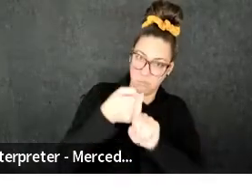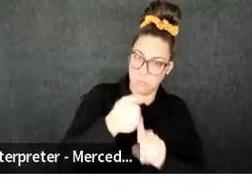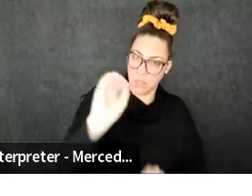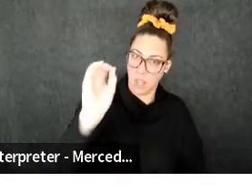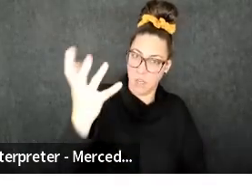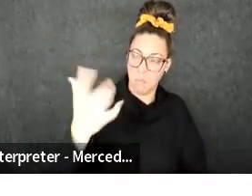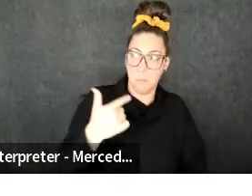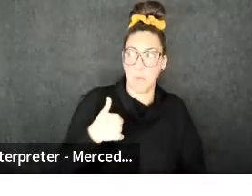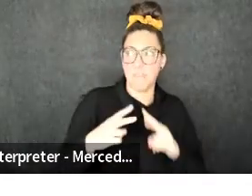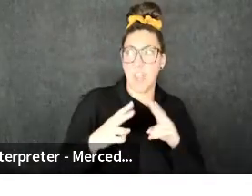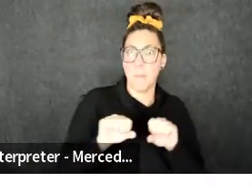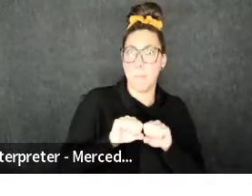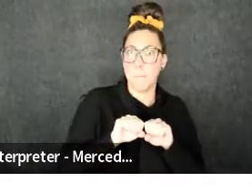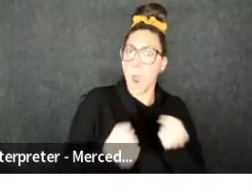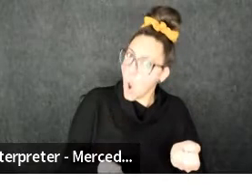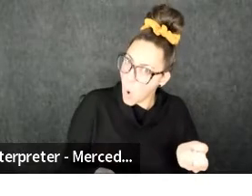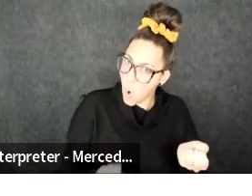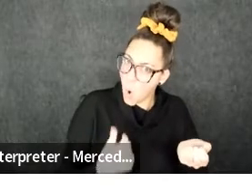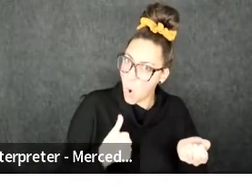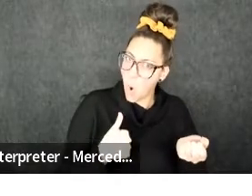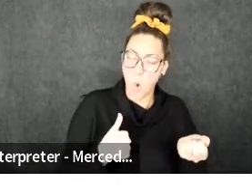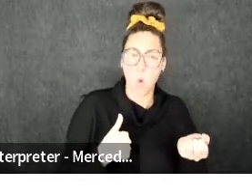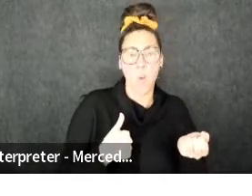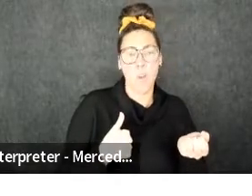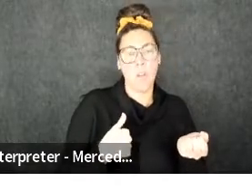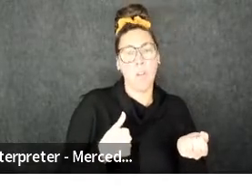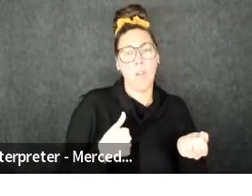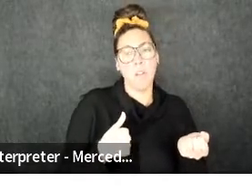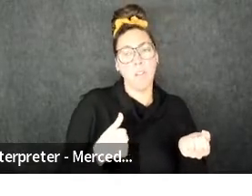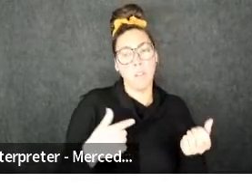You know, I was able to now have a balance.